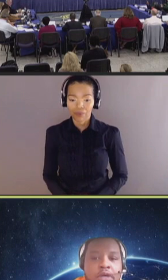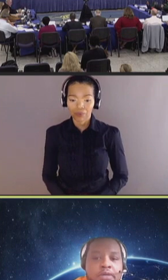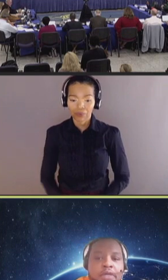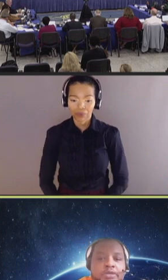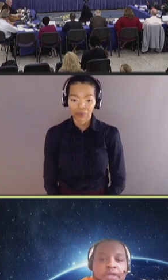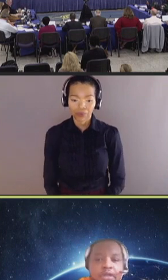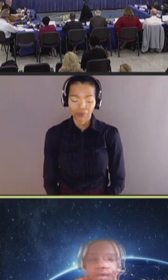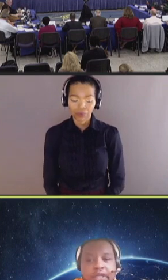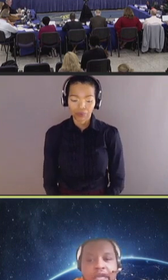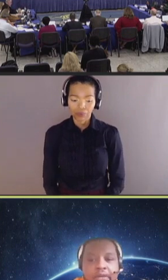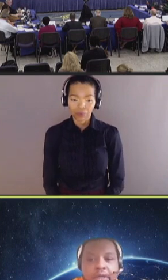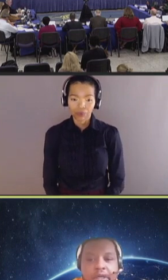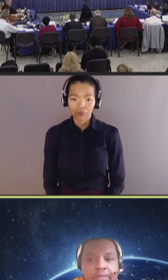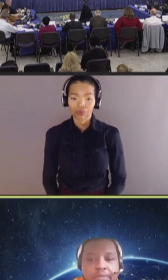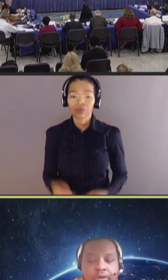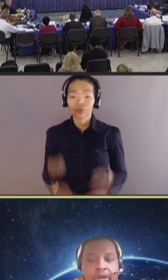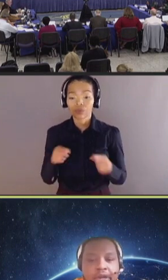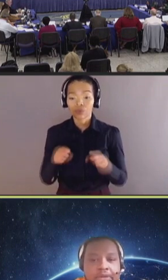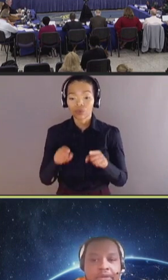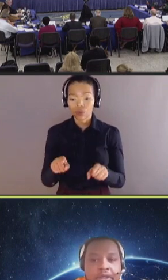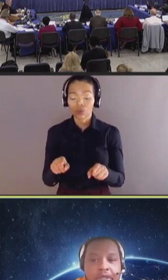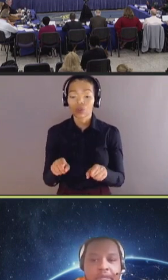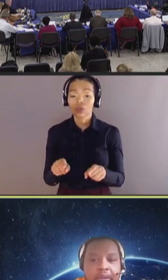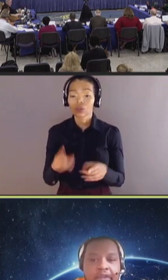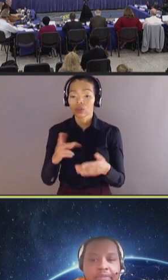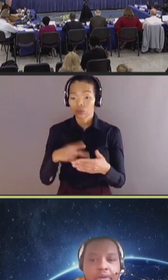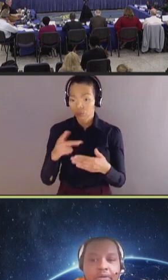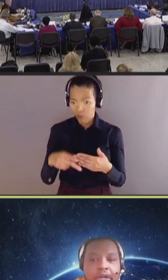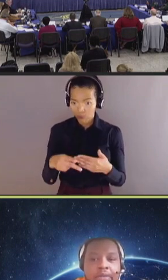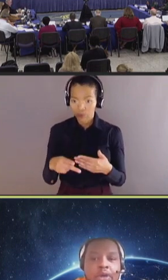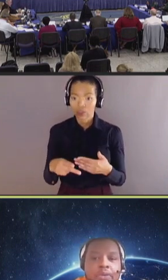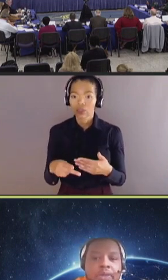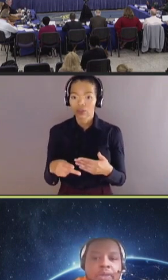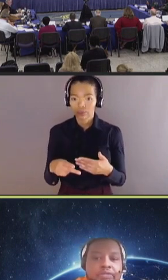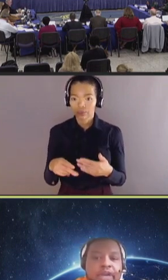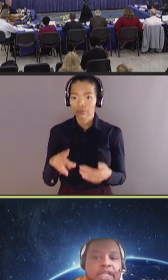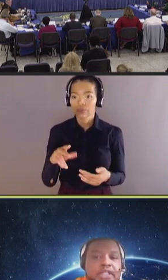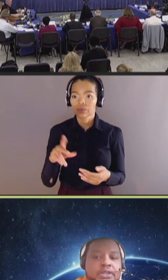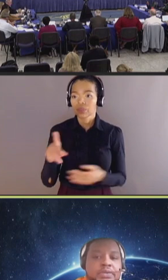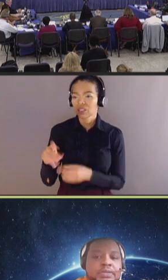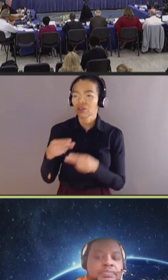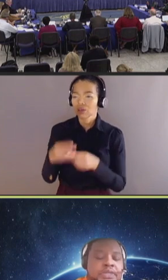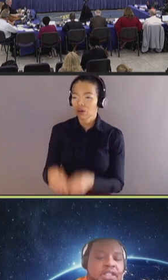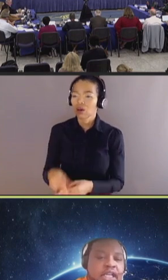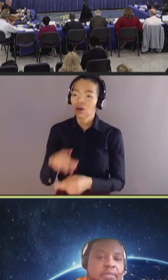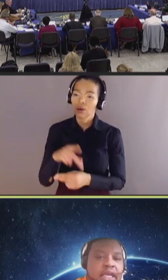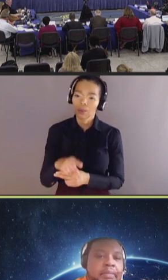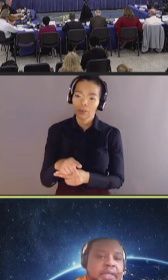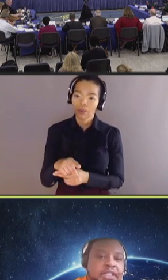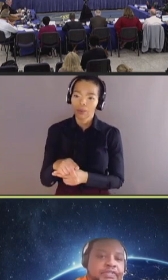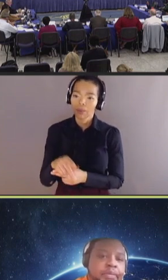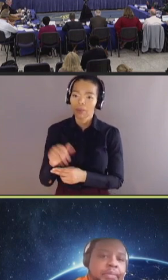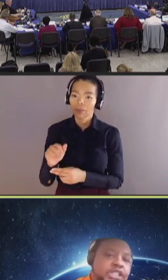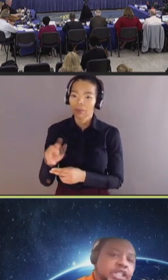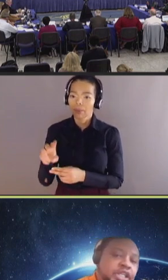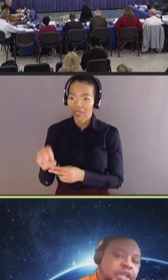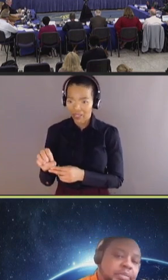So, during our program, during our P4VE Program, we ran into stigma and misinformation in the